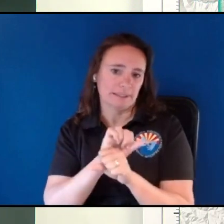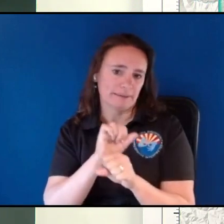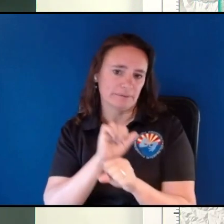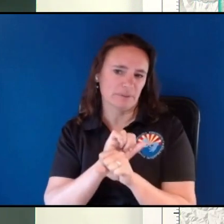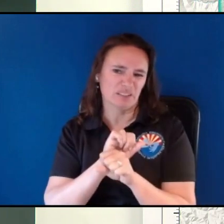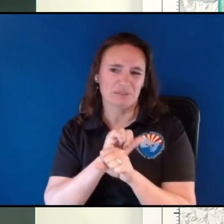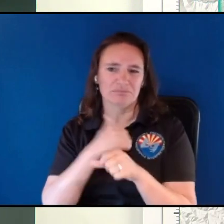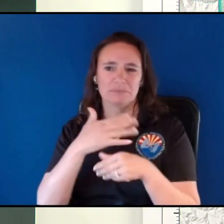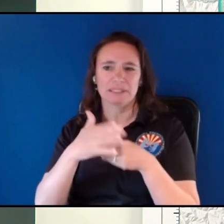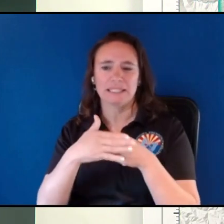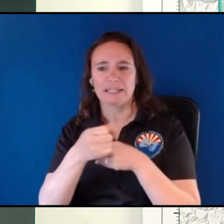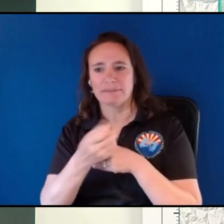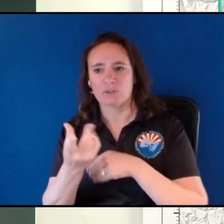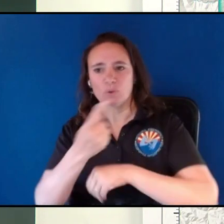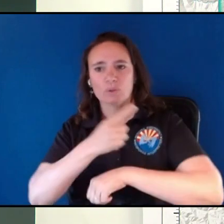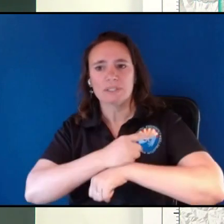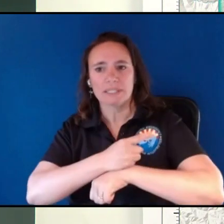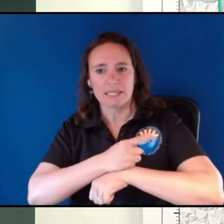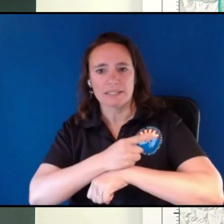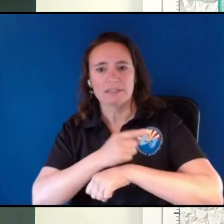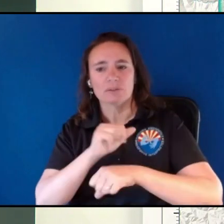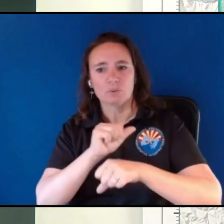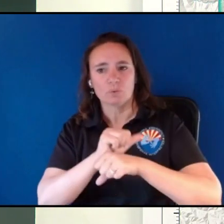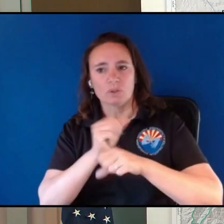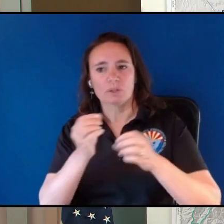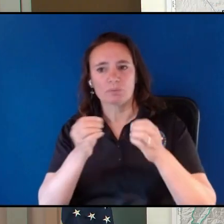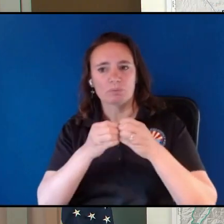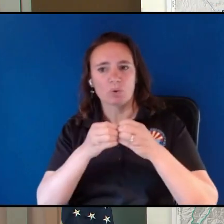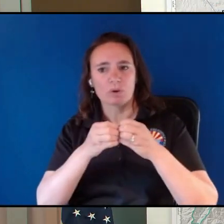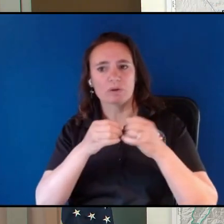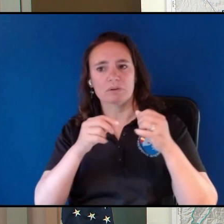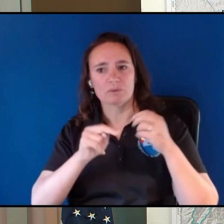working that line to the north throughout the wilderness.